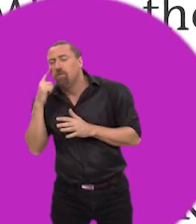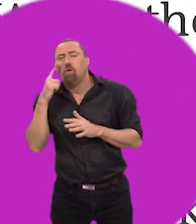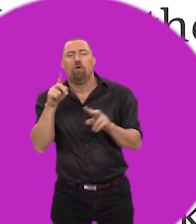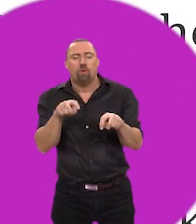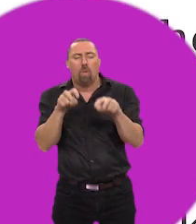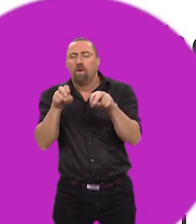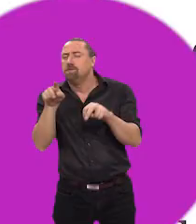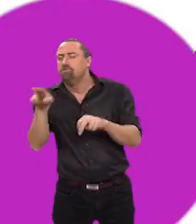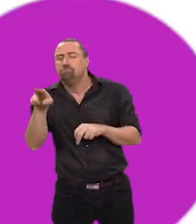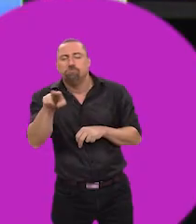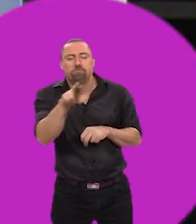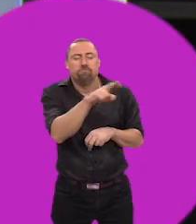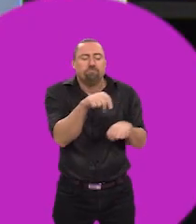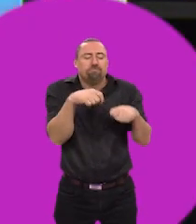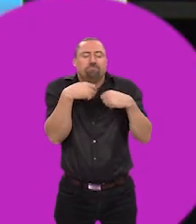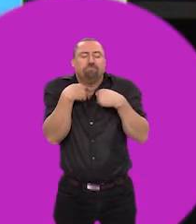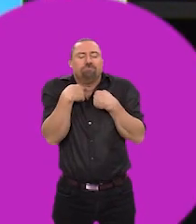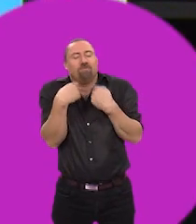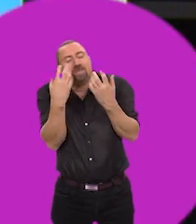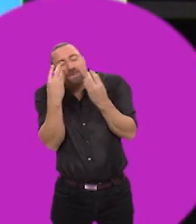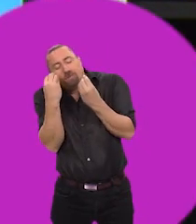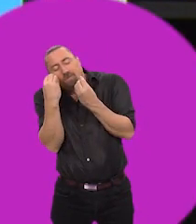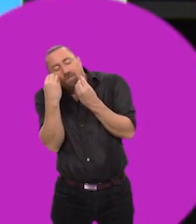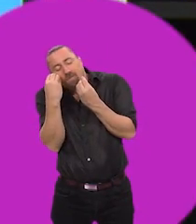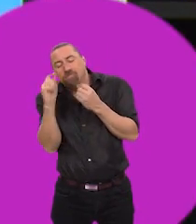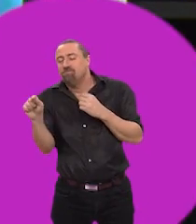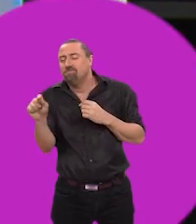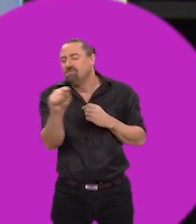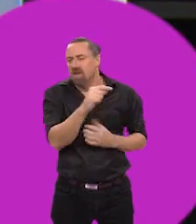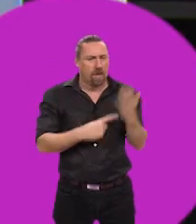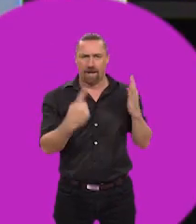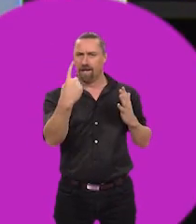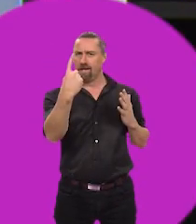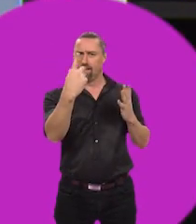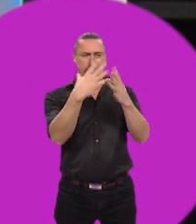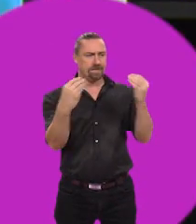They were tucked up in their pouches, sound asleep except for one.